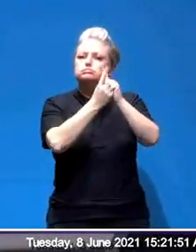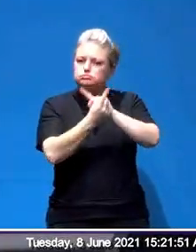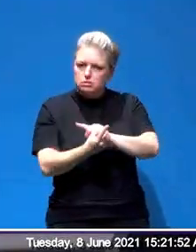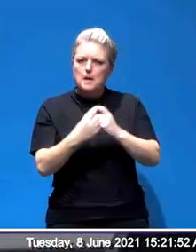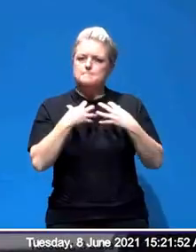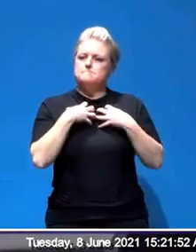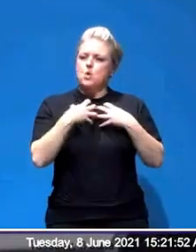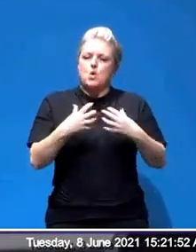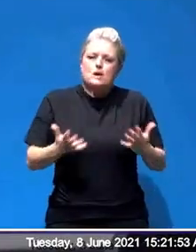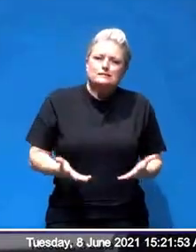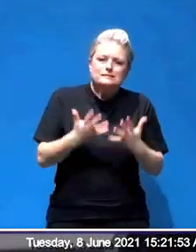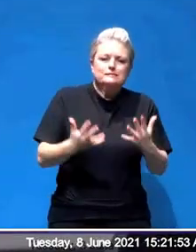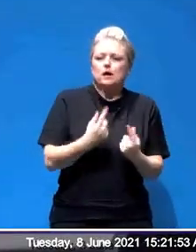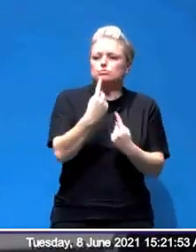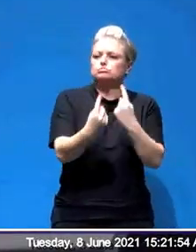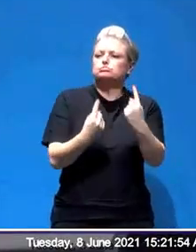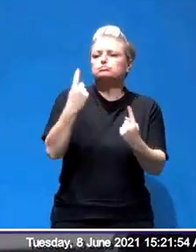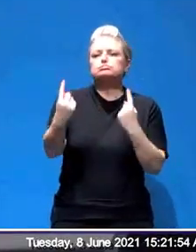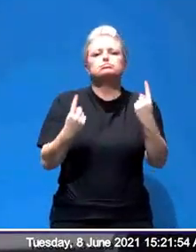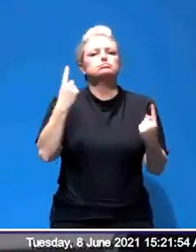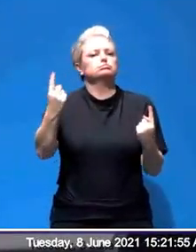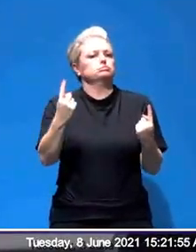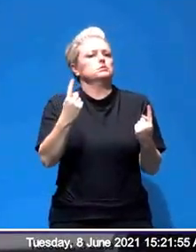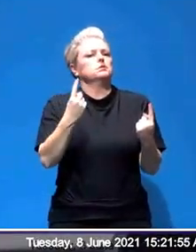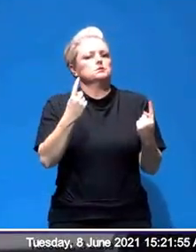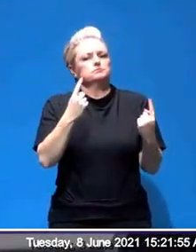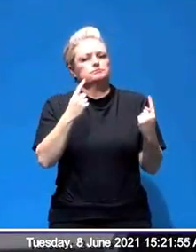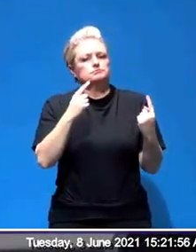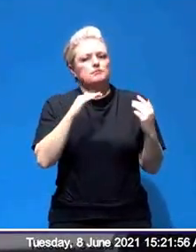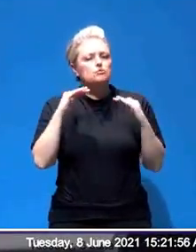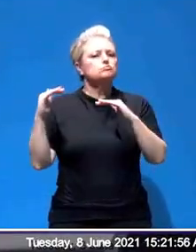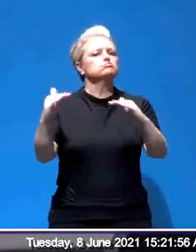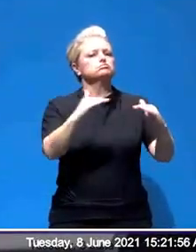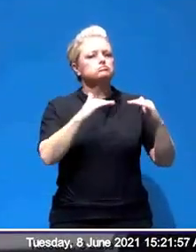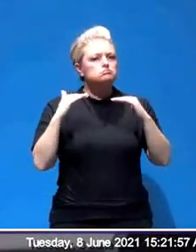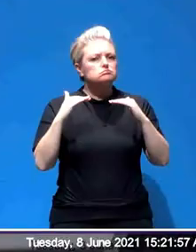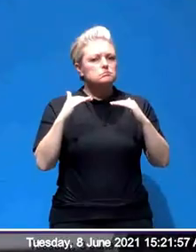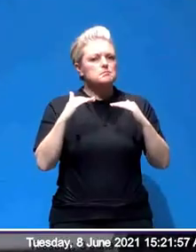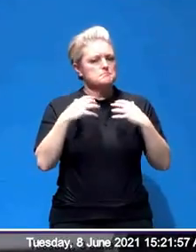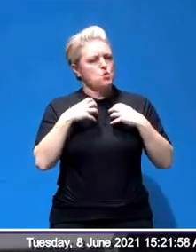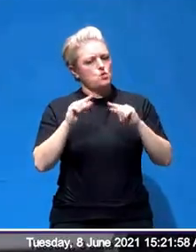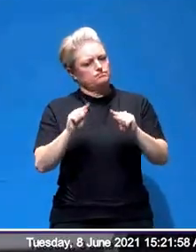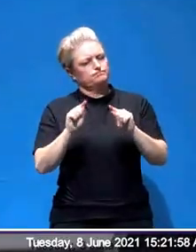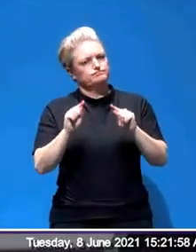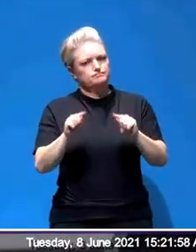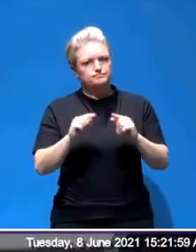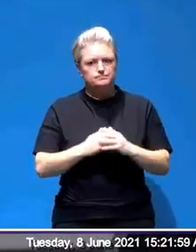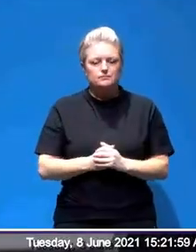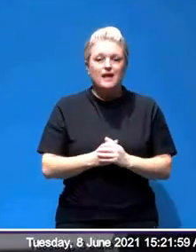done at a particular time to a particular timetable and then versus what that looks like in a community house and what does community engagement